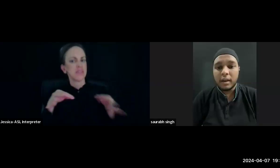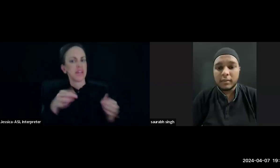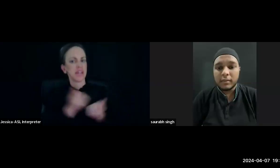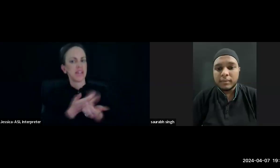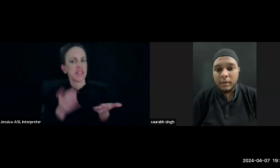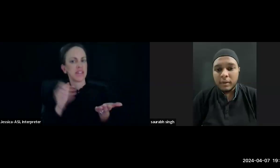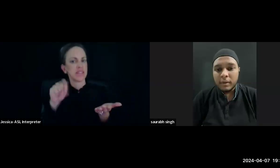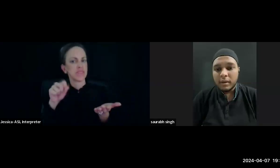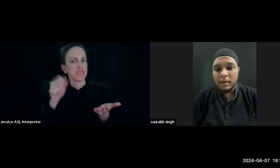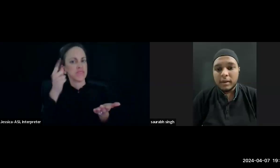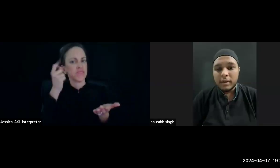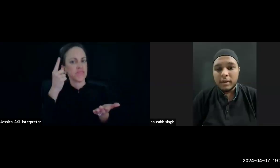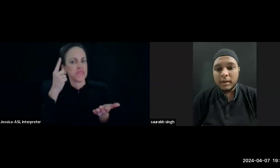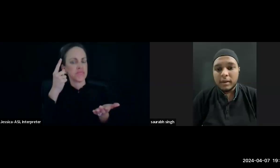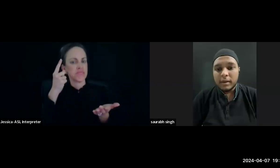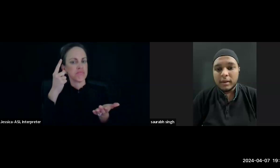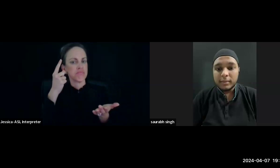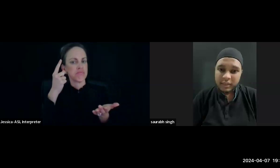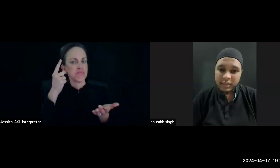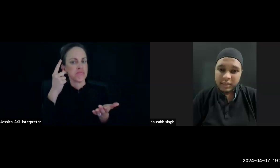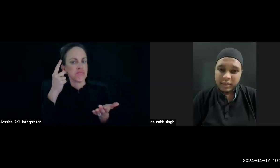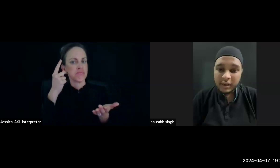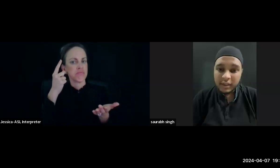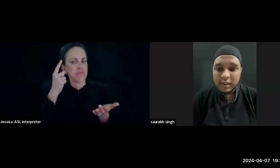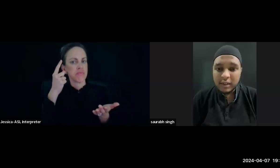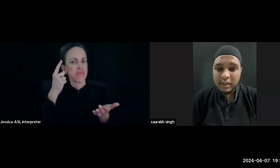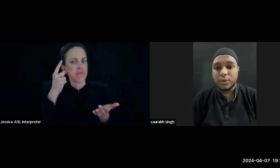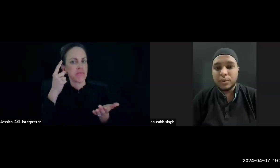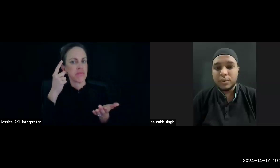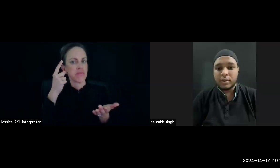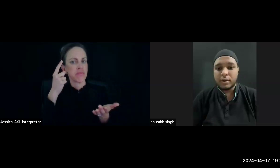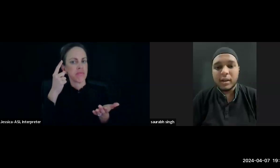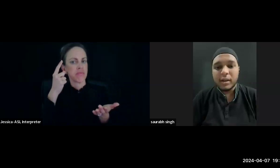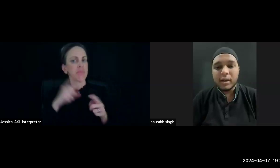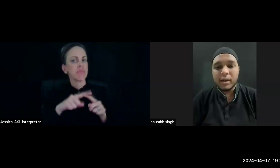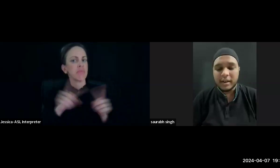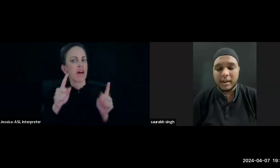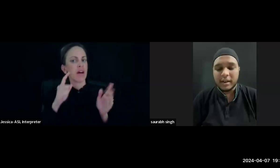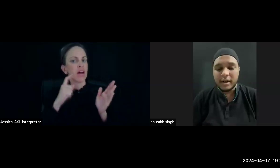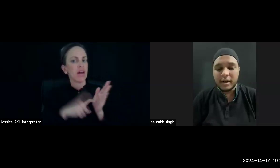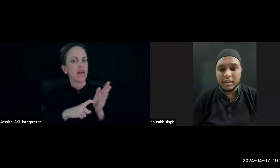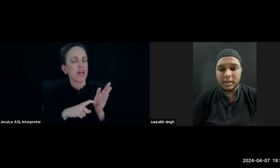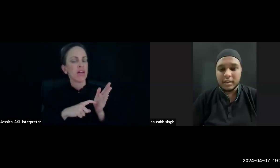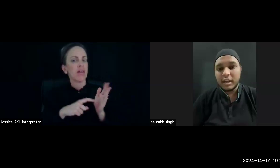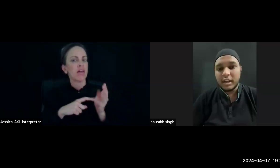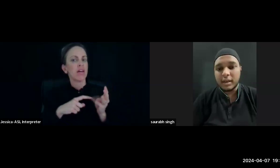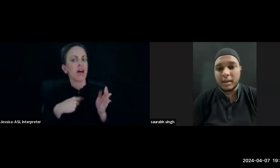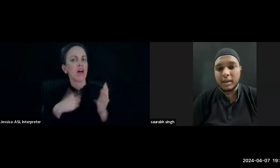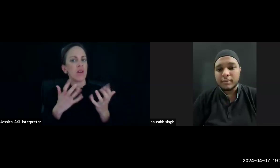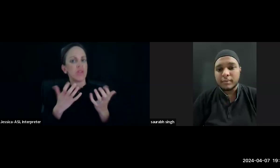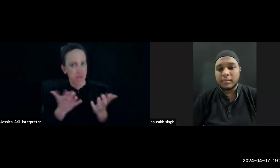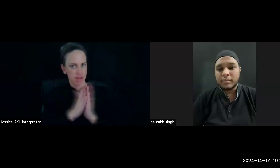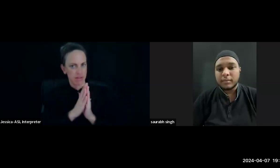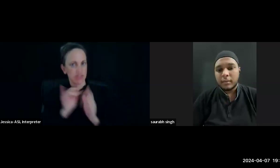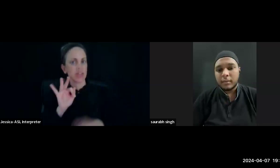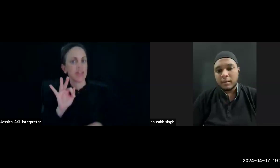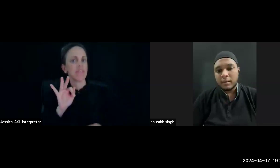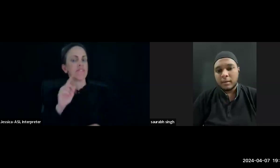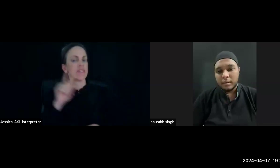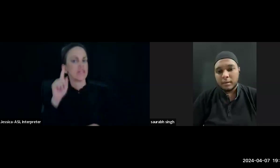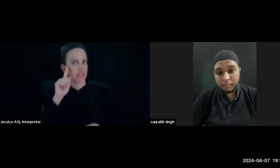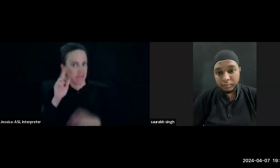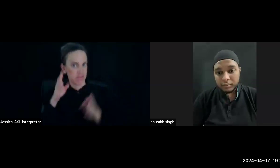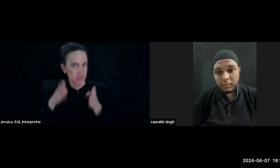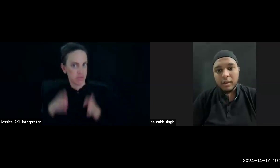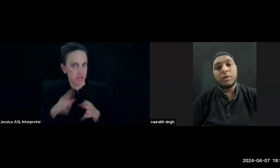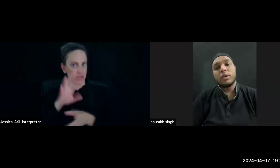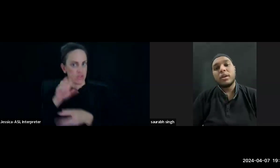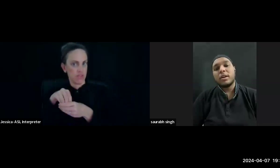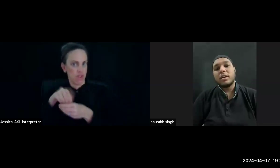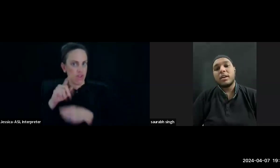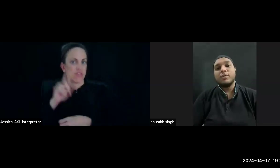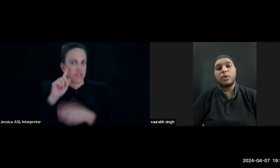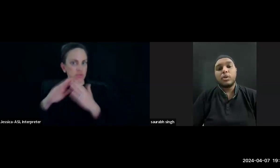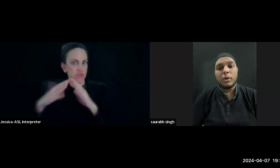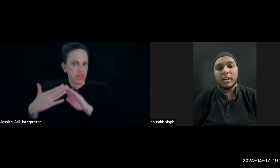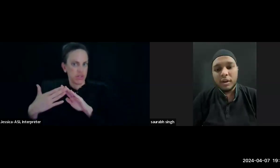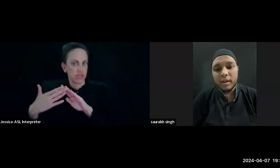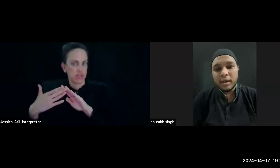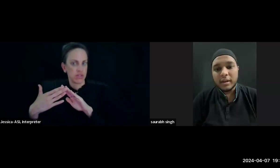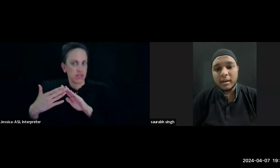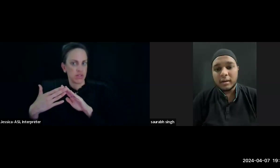There are some genetical issue or I want to ask that if a deaf person in a deaf community. Okay he want to know about deaf community